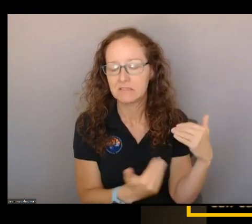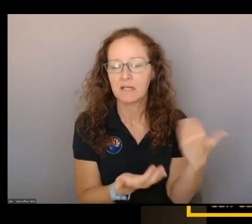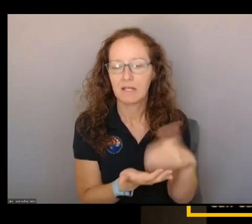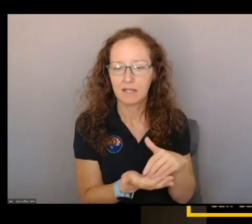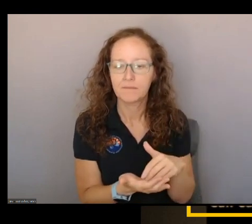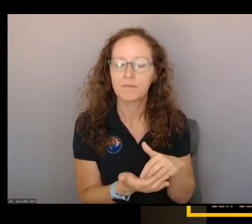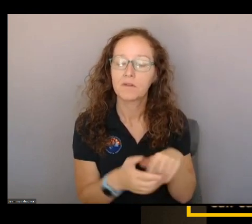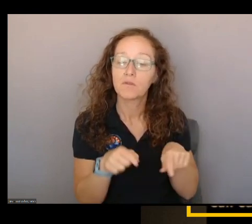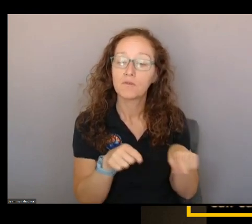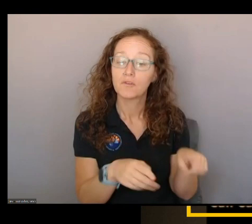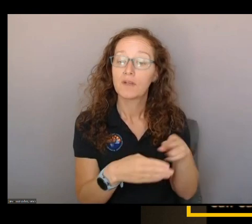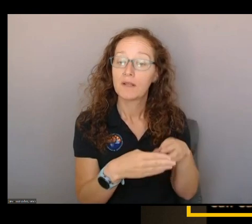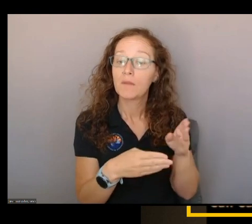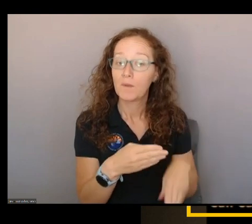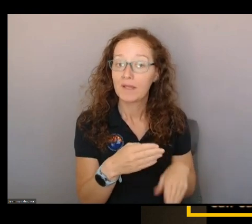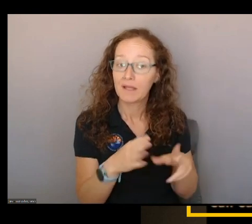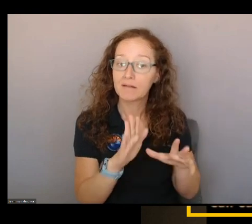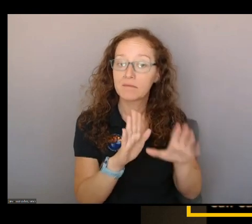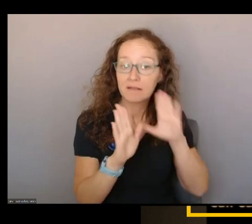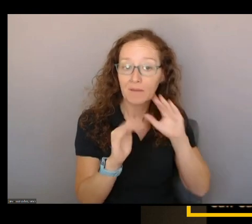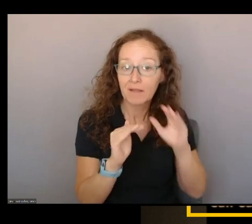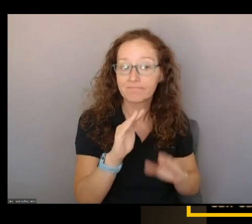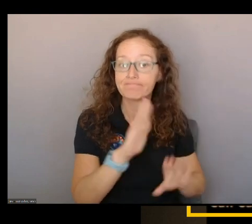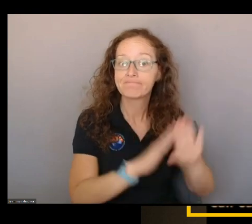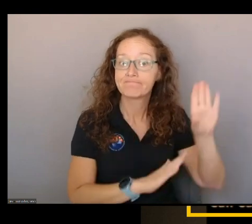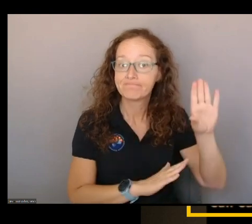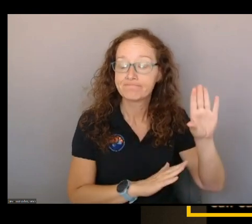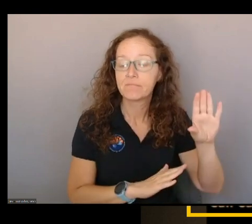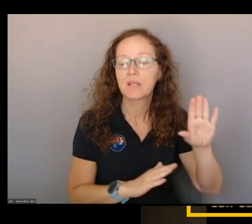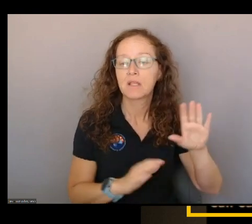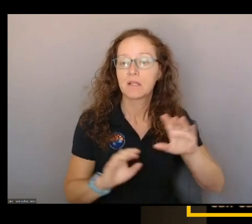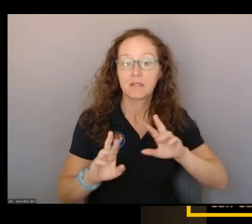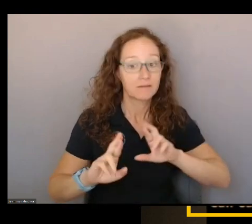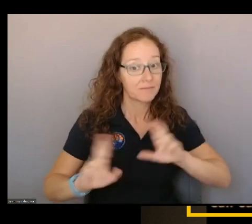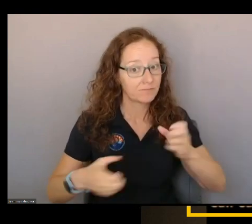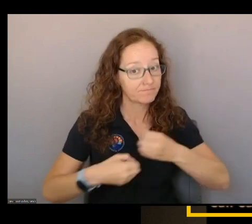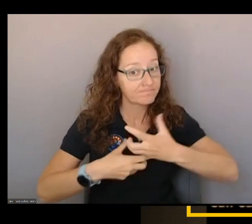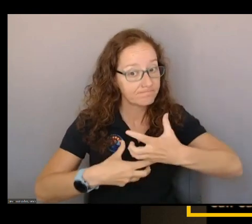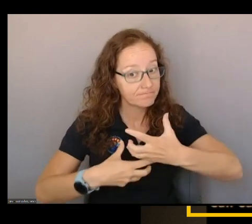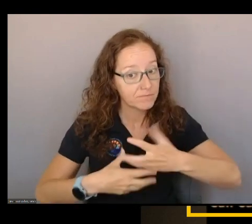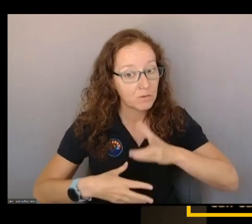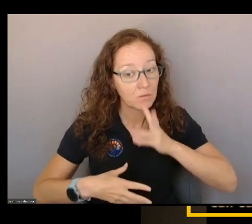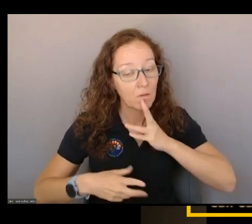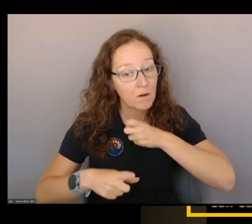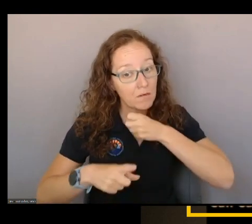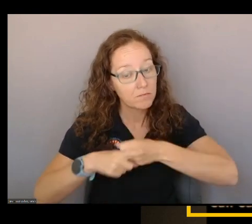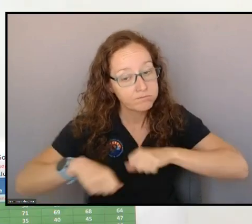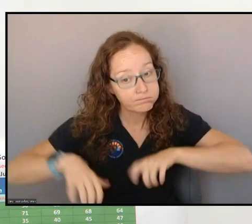prepared for, you know, flash flooding. It's a very good possibility over the weekend that we could see some